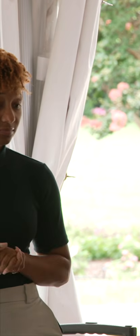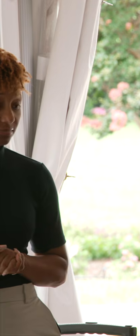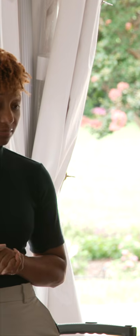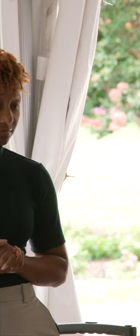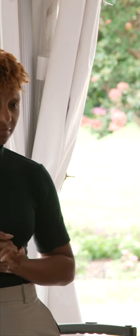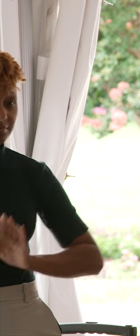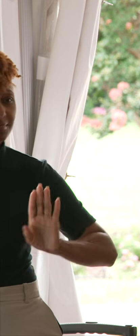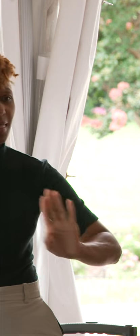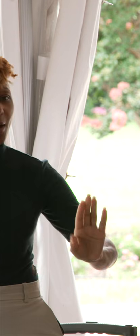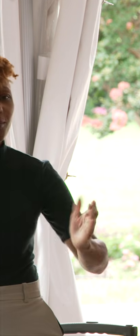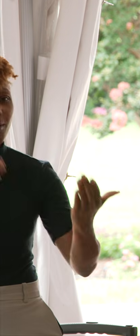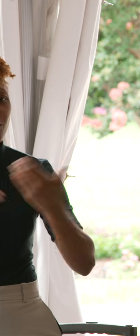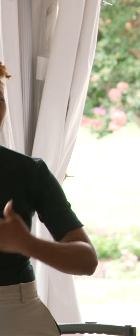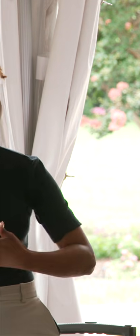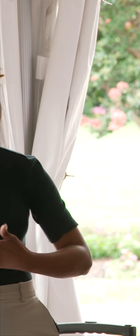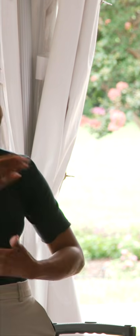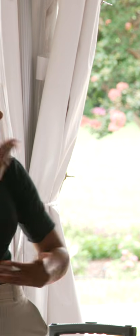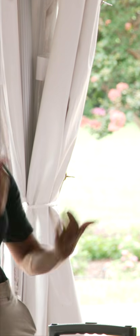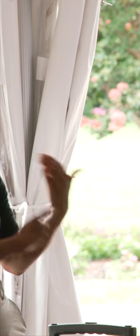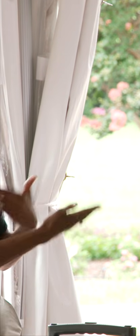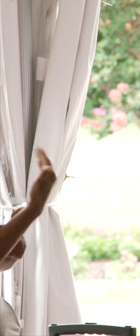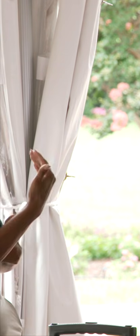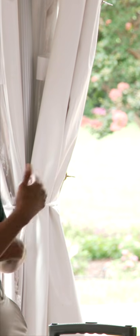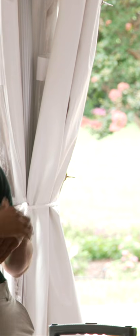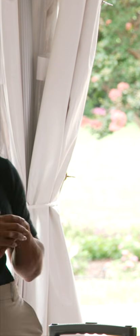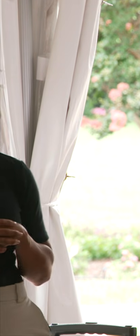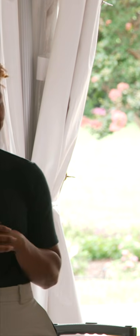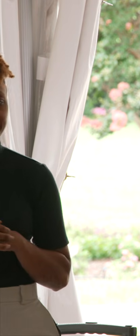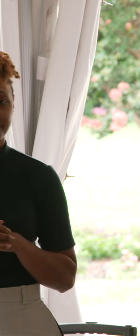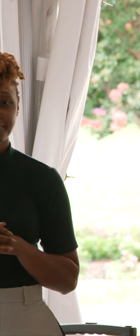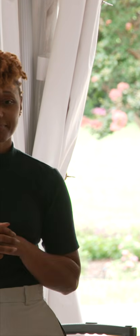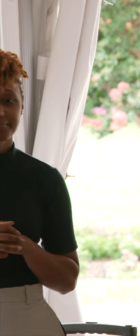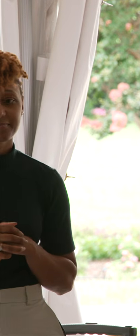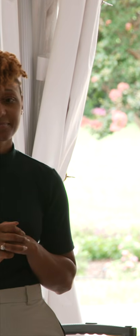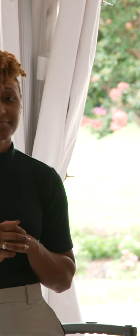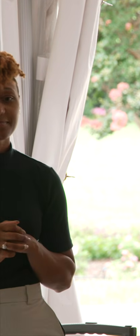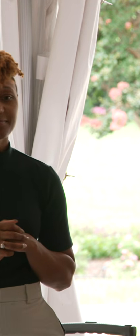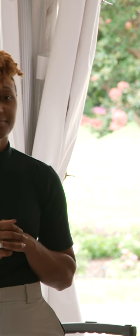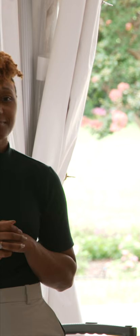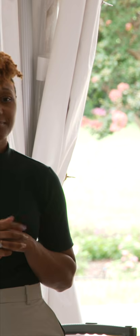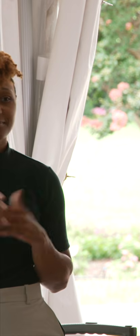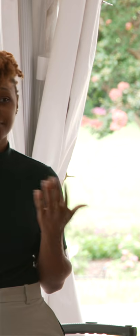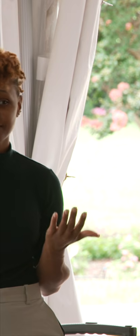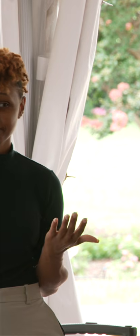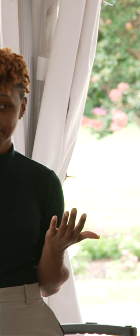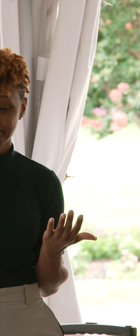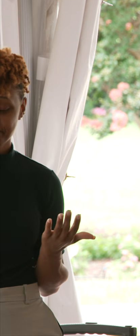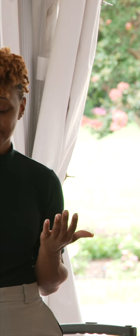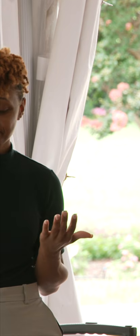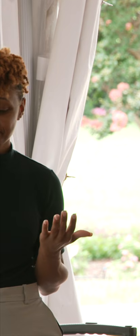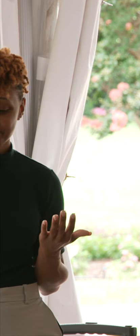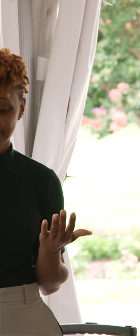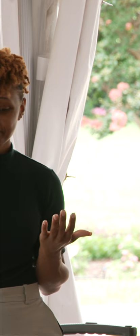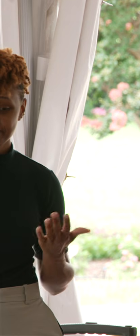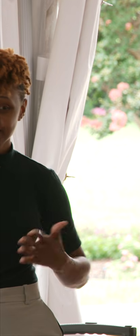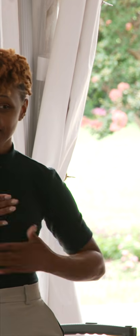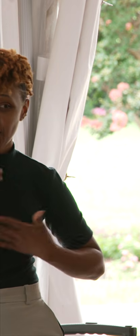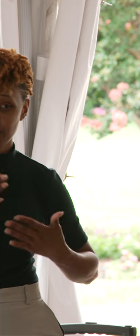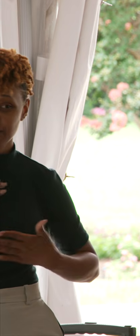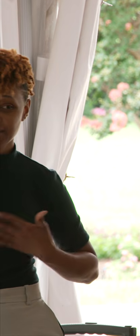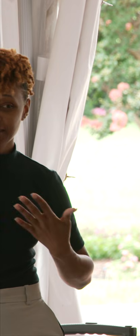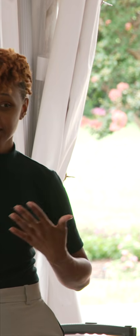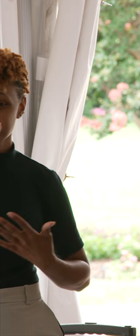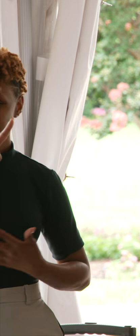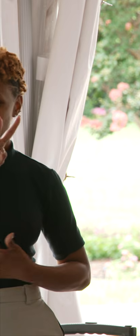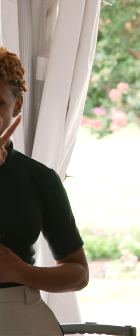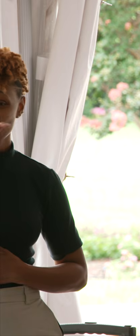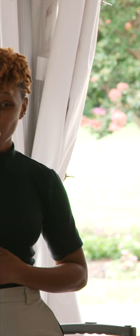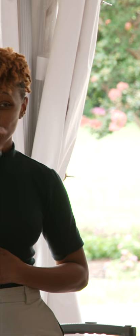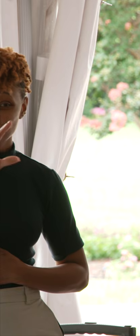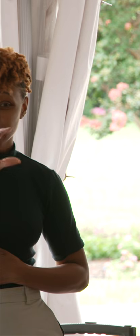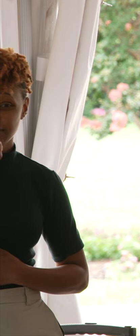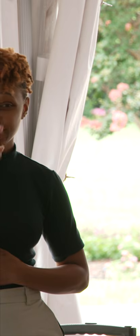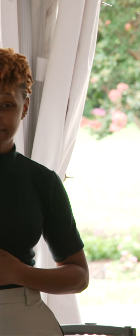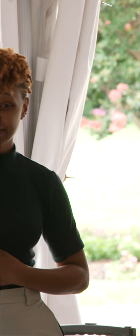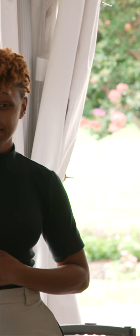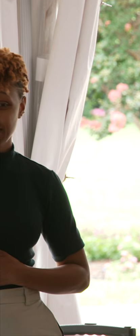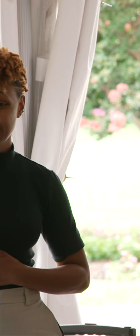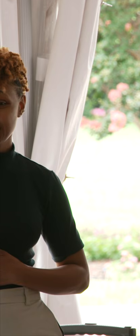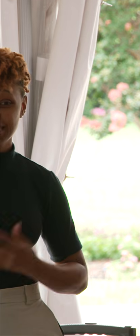Good morning. Good morning. And happy 250th anniversary celebration